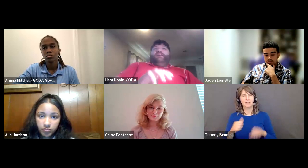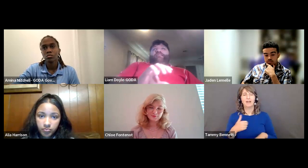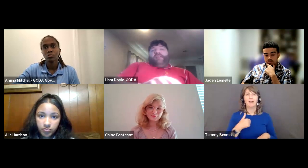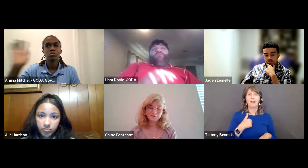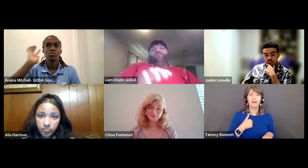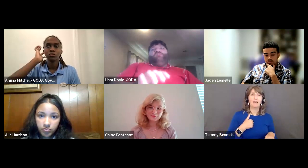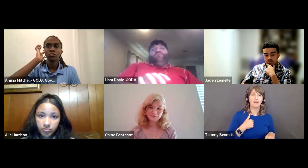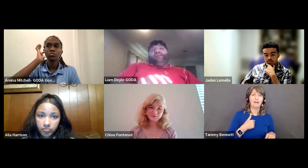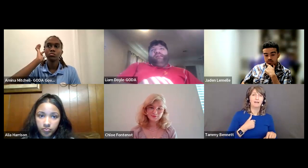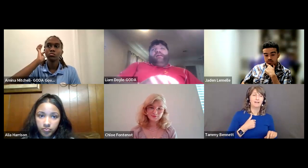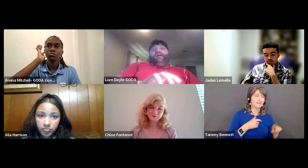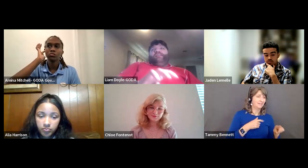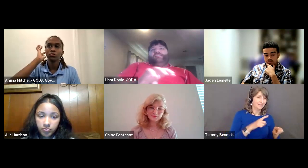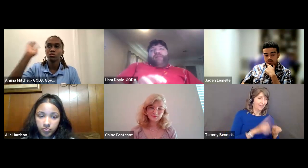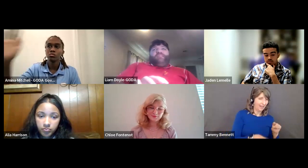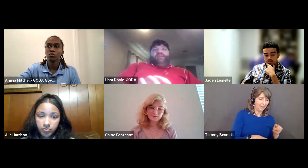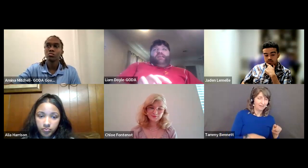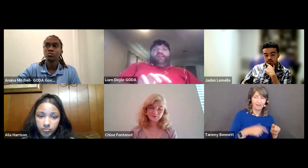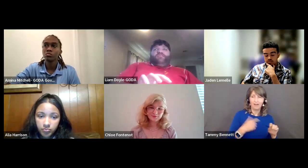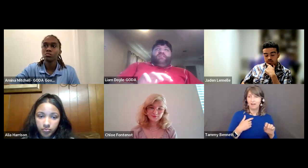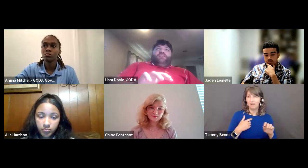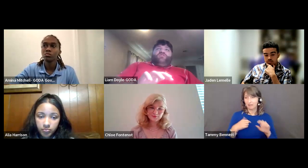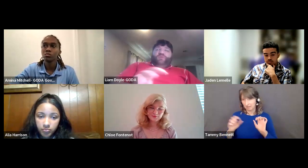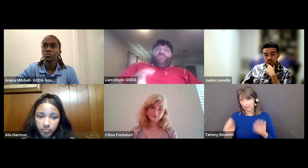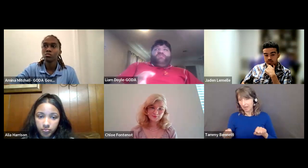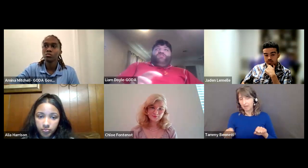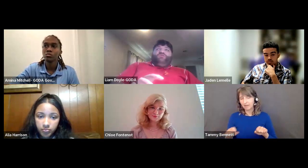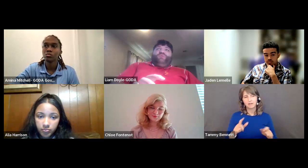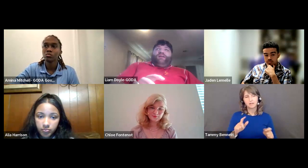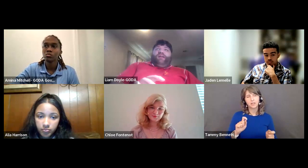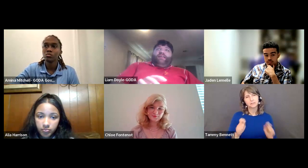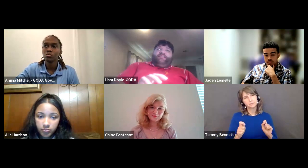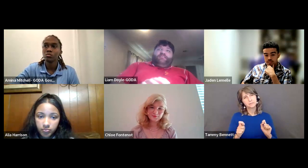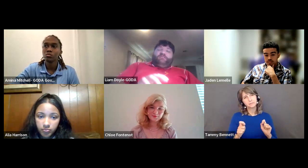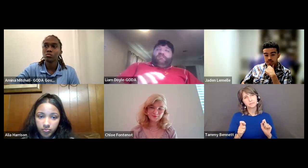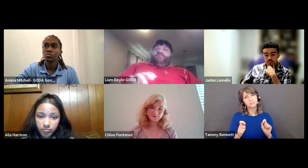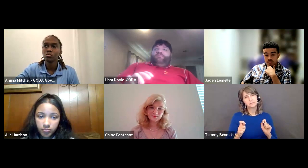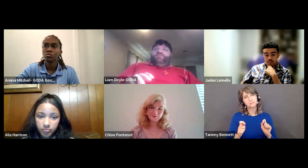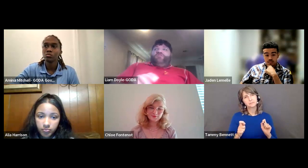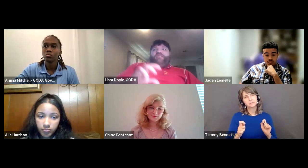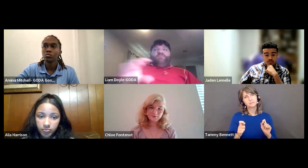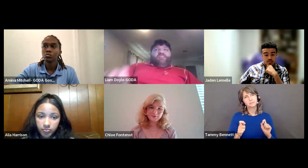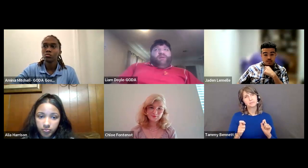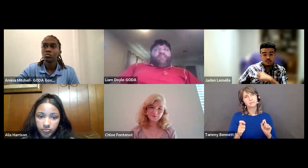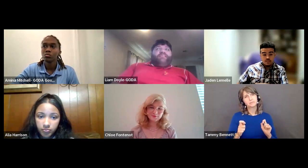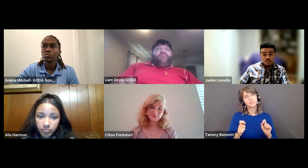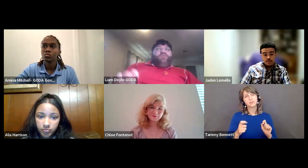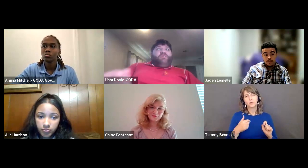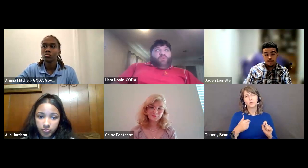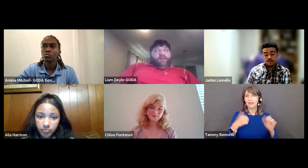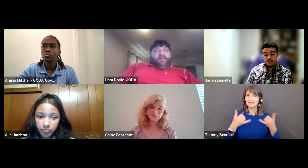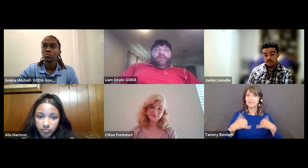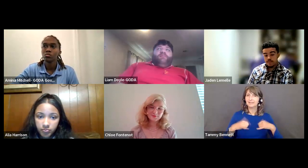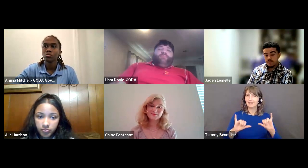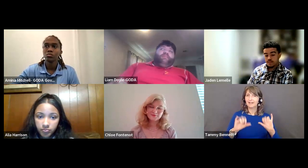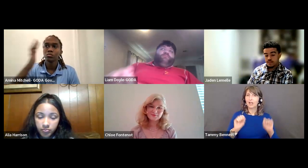I can't do this, as critically thinking and sort of be adoptable enough to say, okay, I want to do this, I can't do this, how can I then take what I'm doing, adapt it, and switch it to where I can still check some of these boxes that I've always wanted.